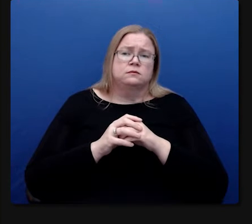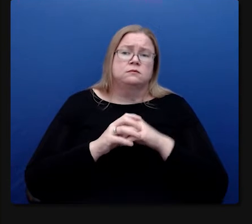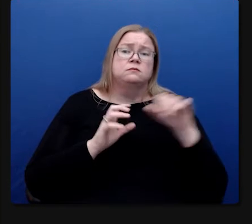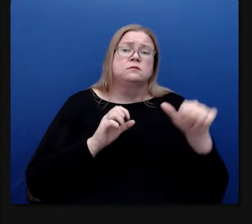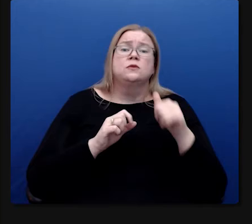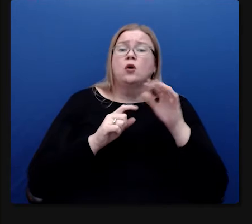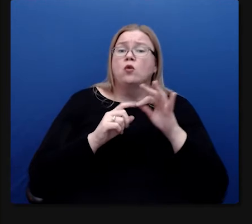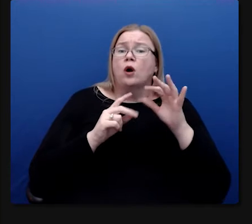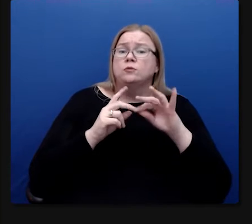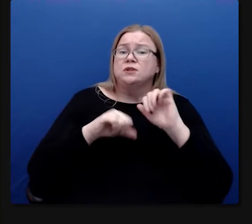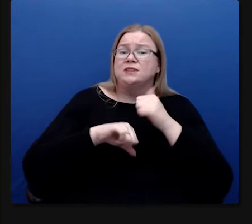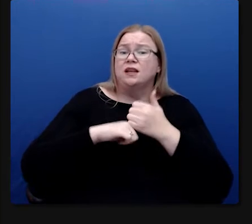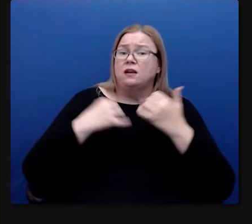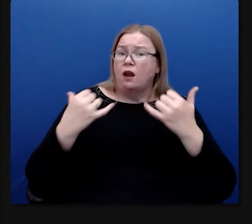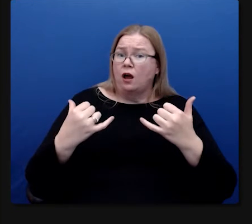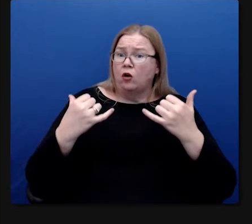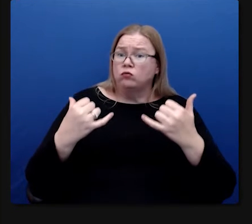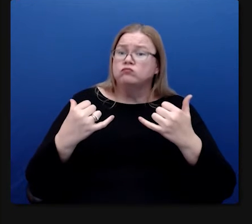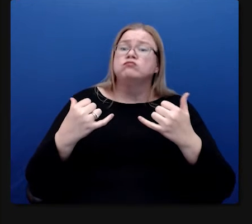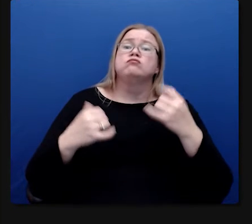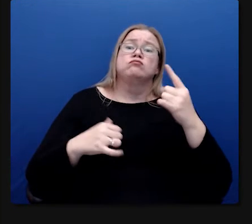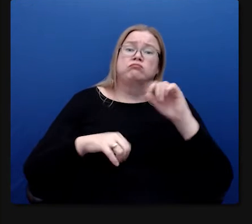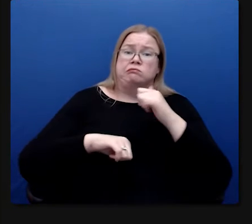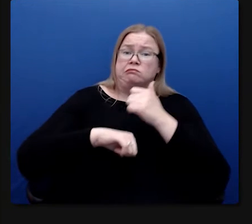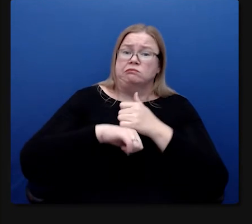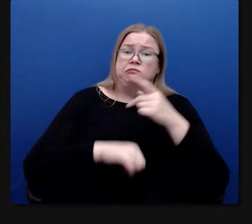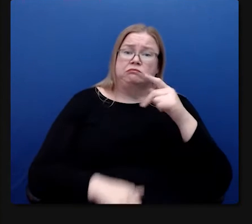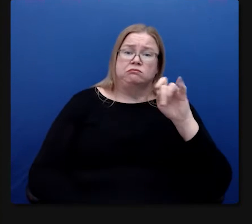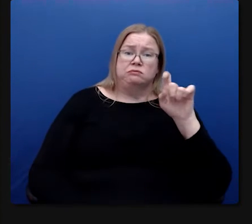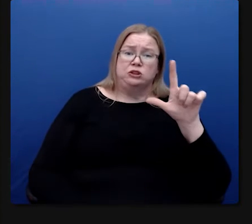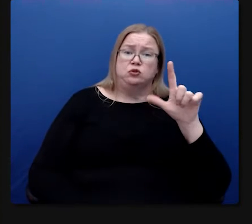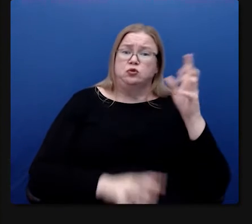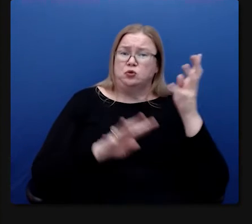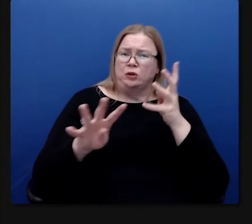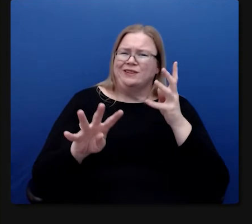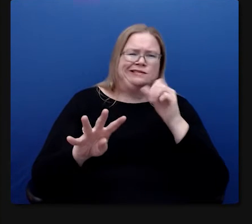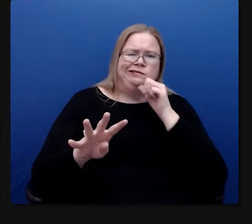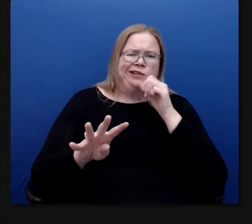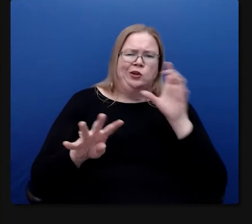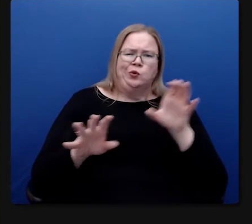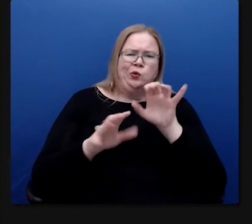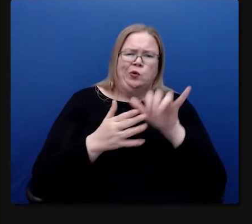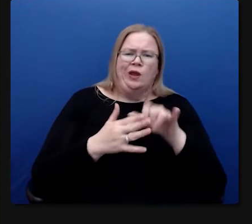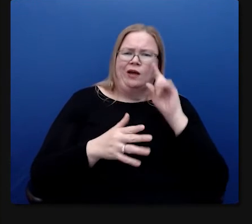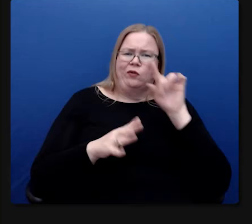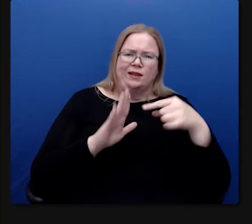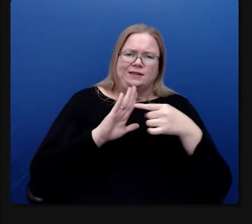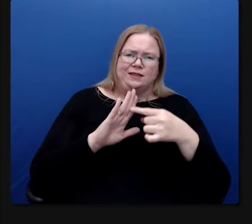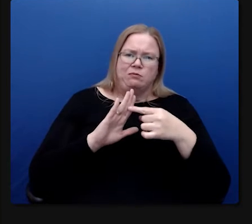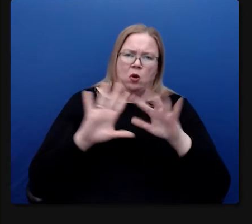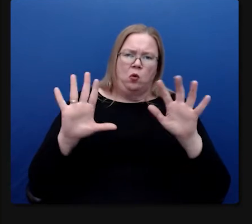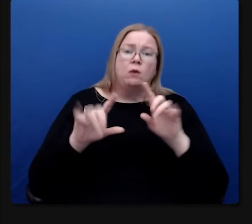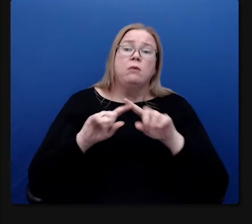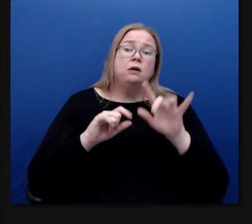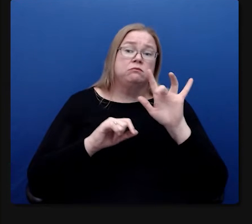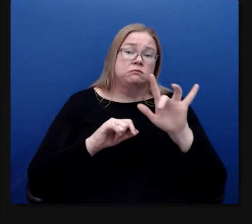There's some other options we can set here now. One of them is enabling pixel streaming, which we're we're not going to do for this demo, but there's a link here